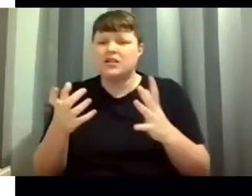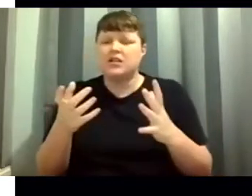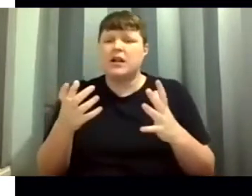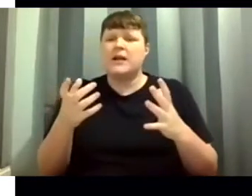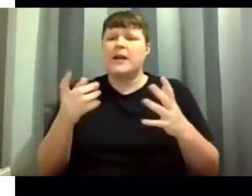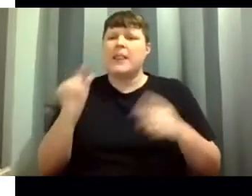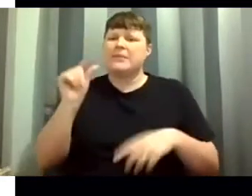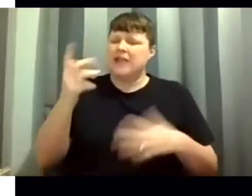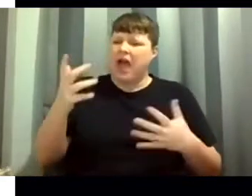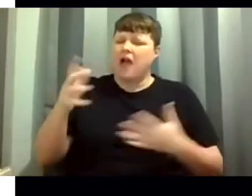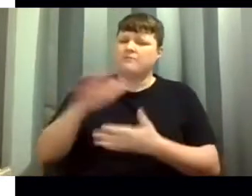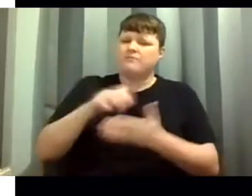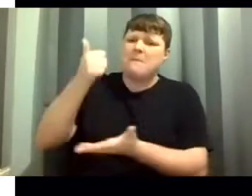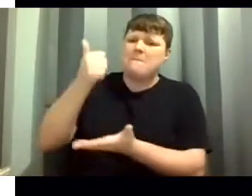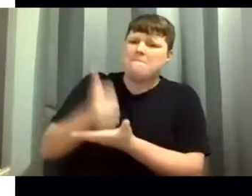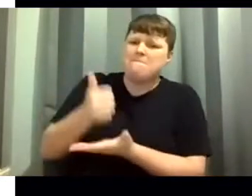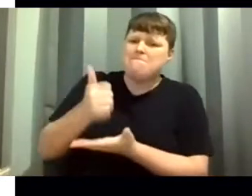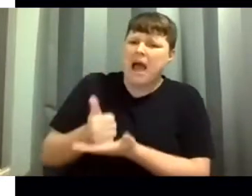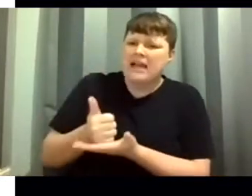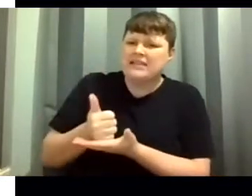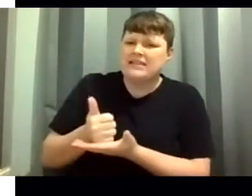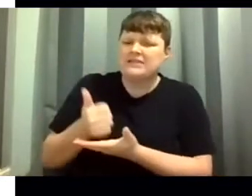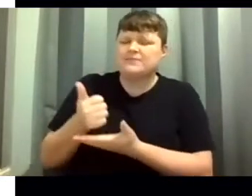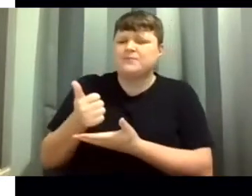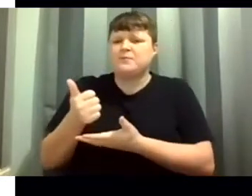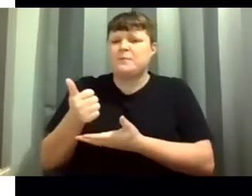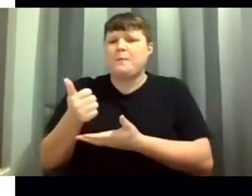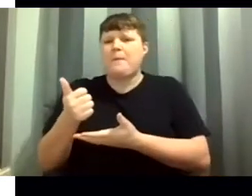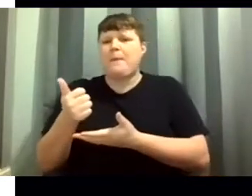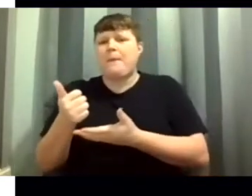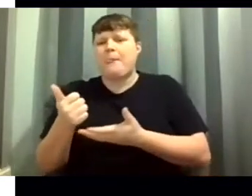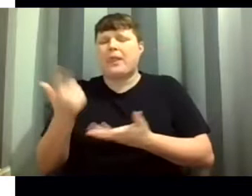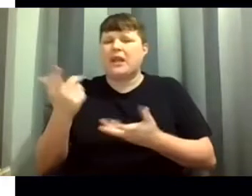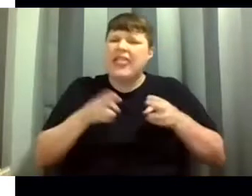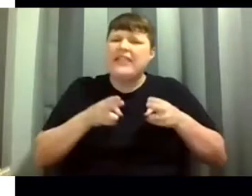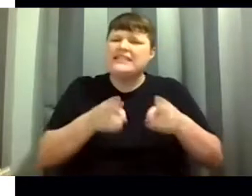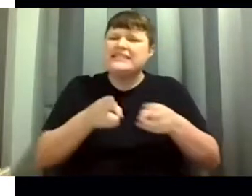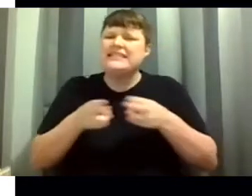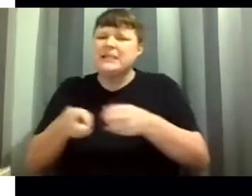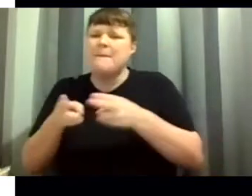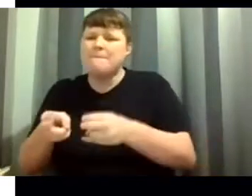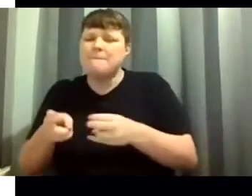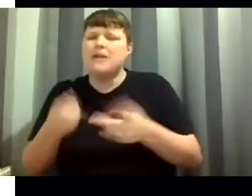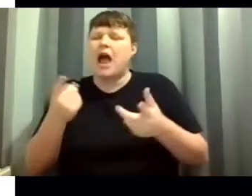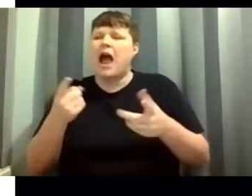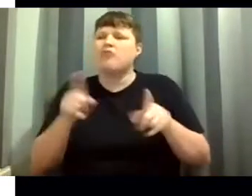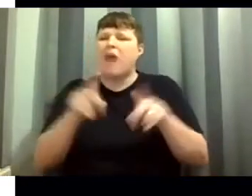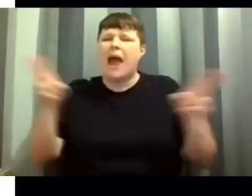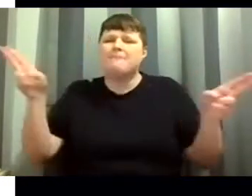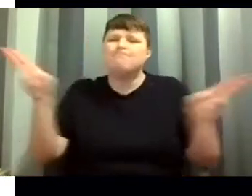iterative system that minimizes the possible errors to produce the new best possible start